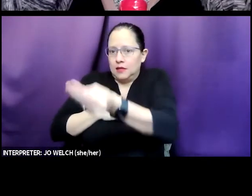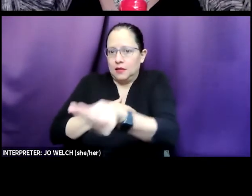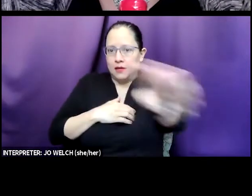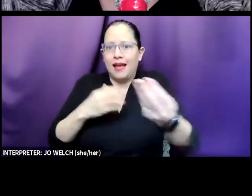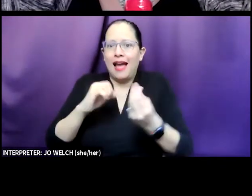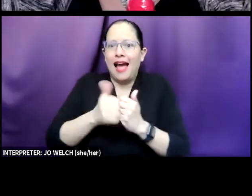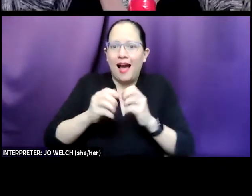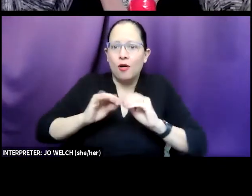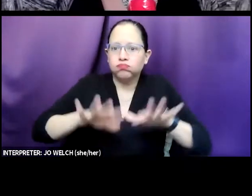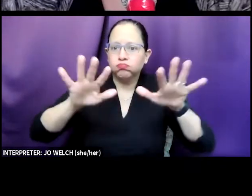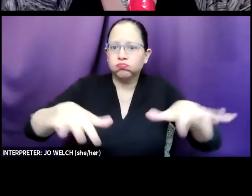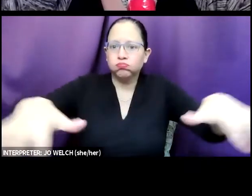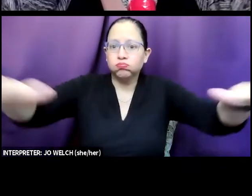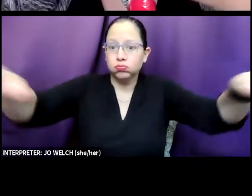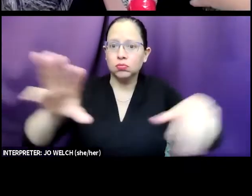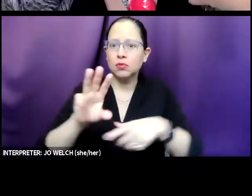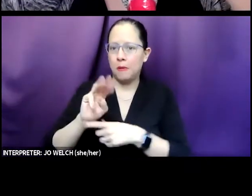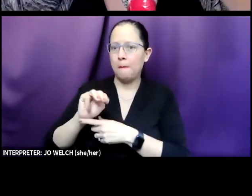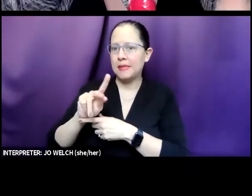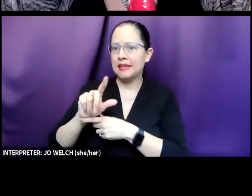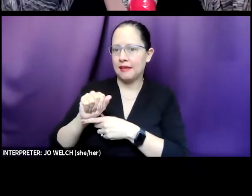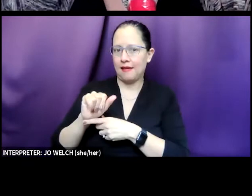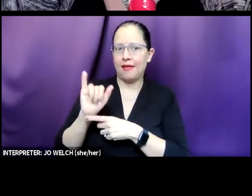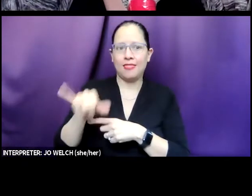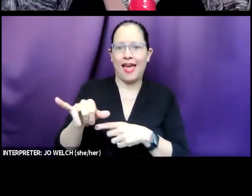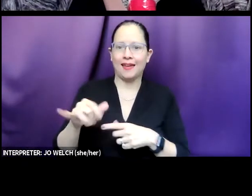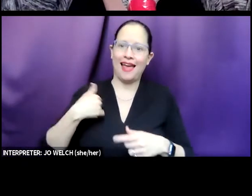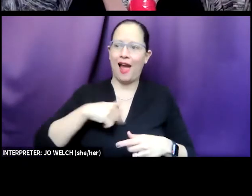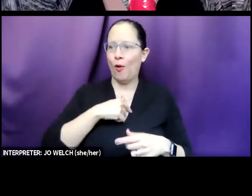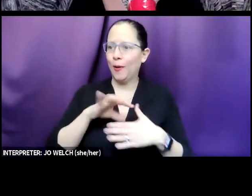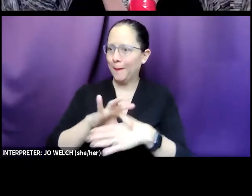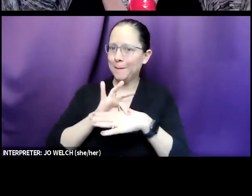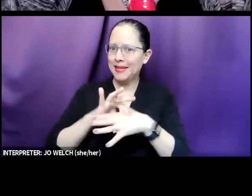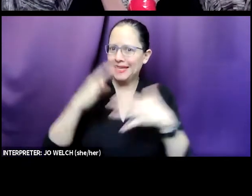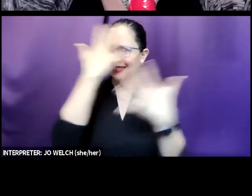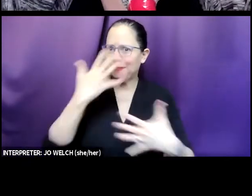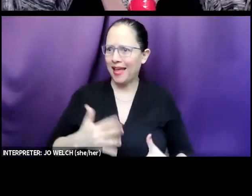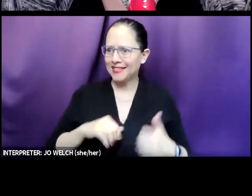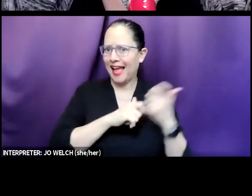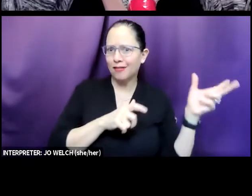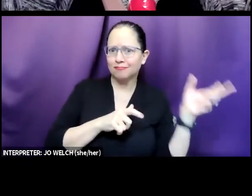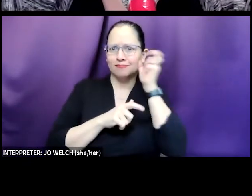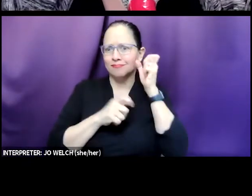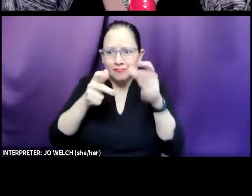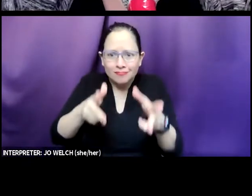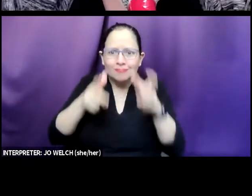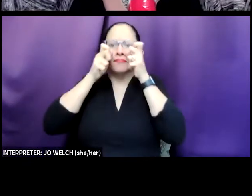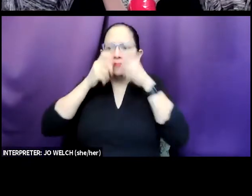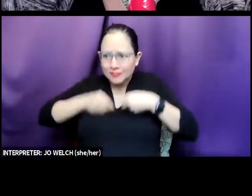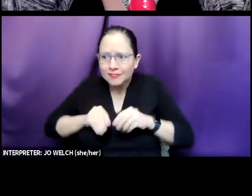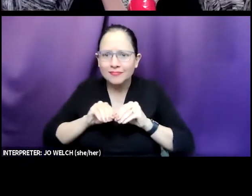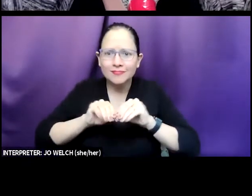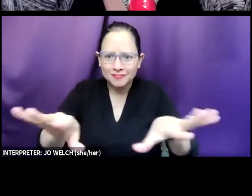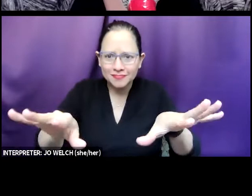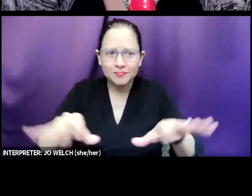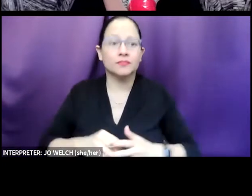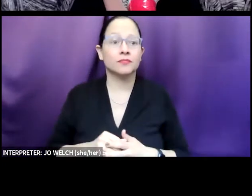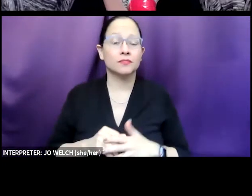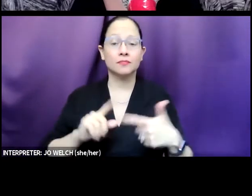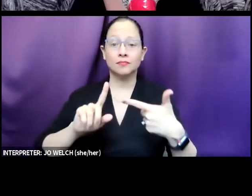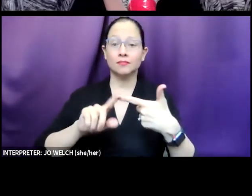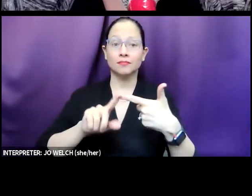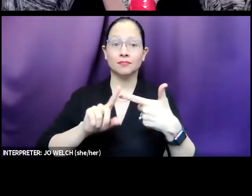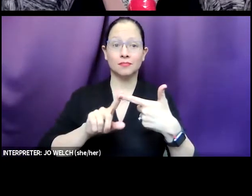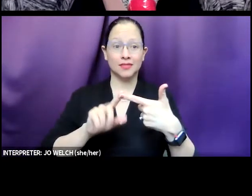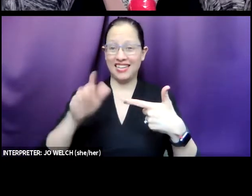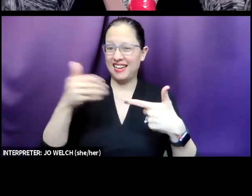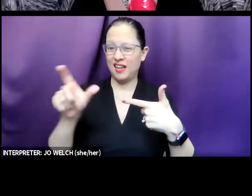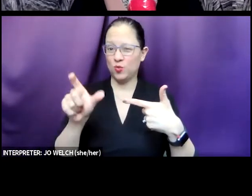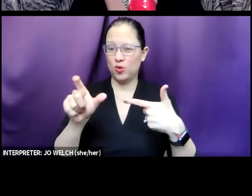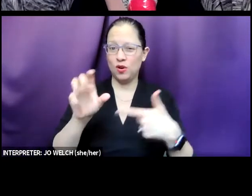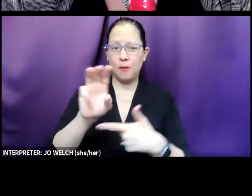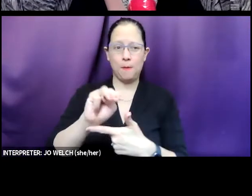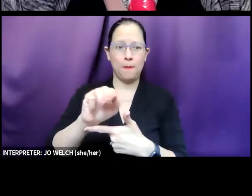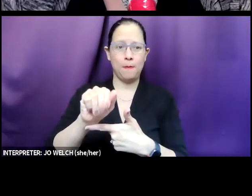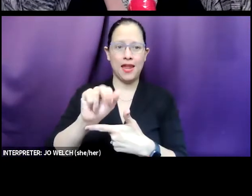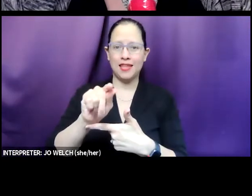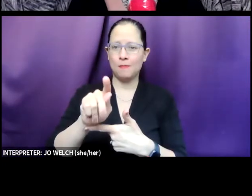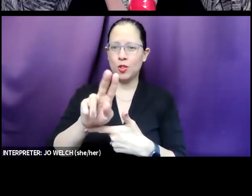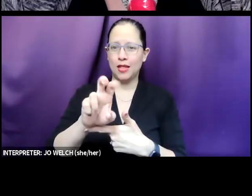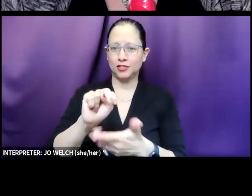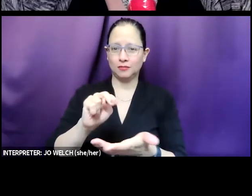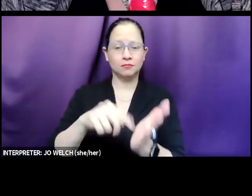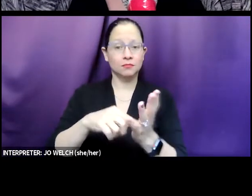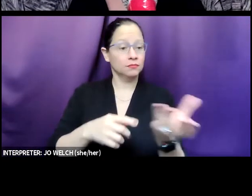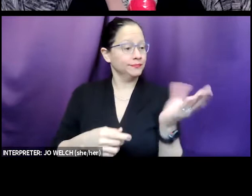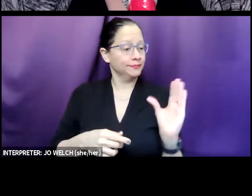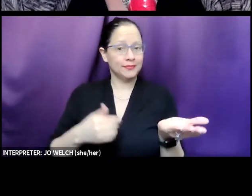Meet space, you know, which is there are fleshy bodies, and then manipulation though we have a definition where we talk about it as to change by artful or unfair means, so is to serve one's purpose.